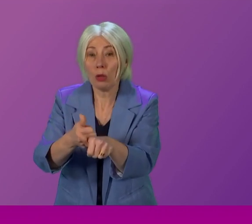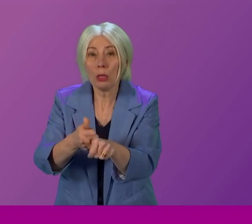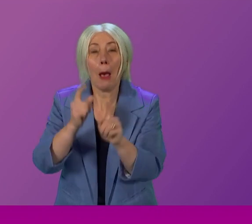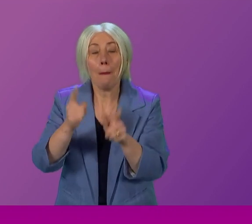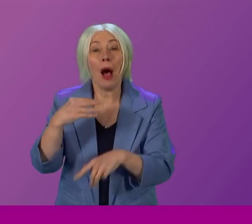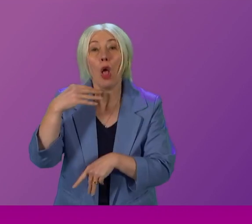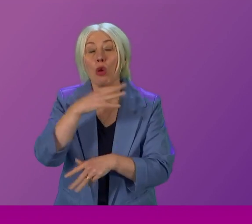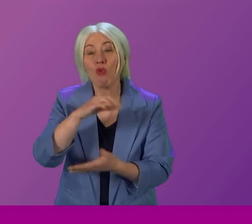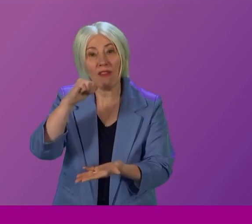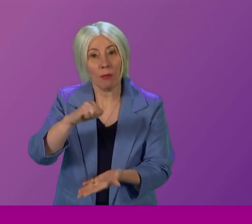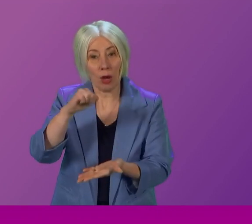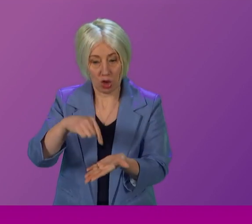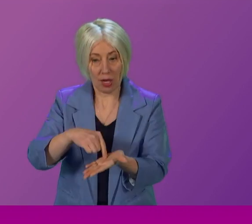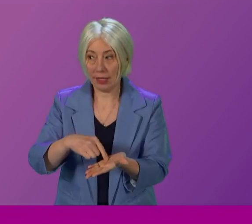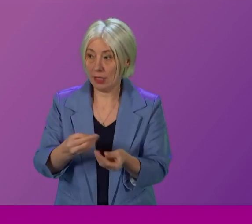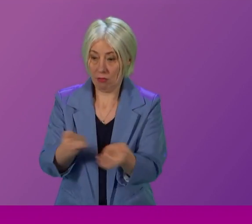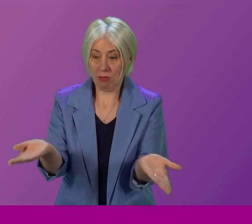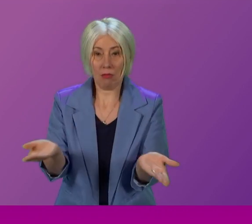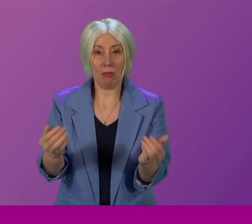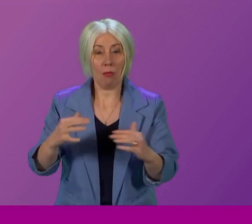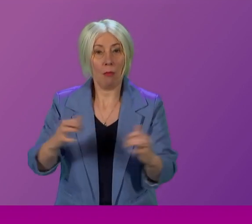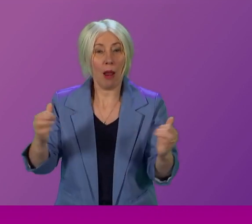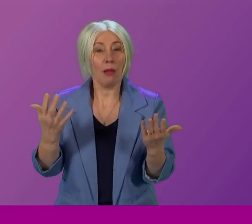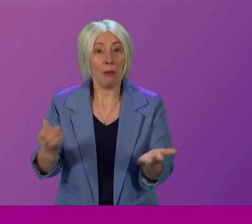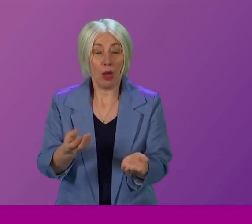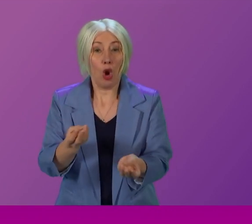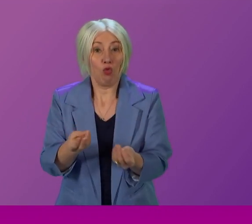budget that is before the Parliament right now has allocated all the resources that are at our